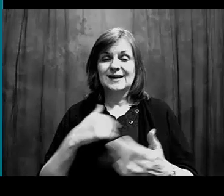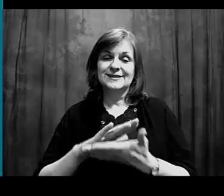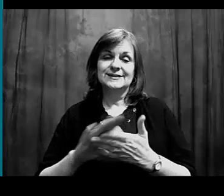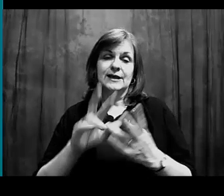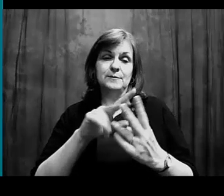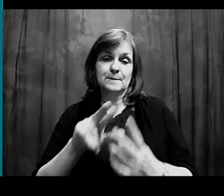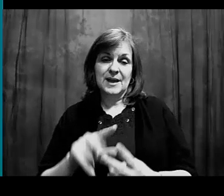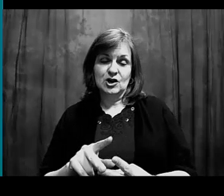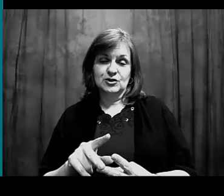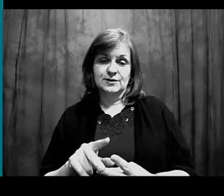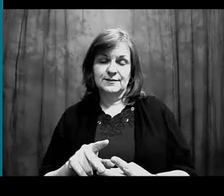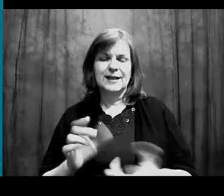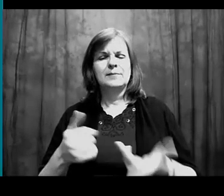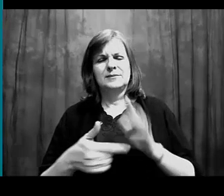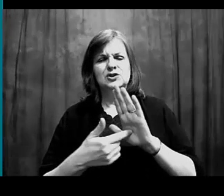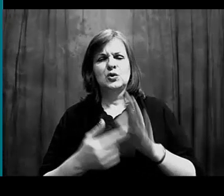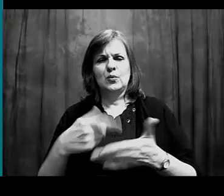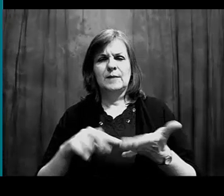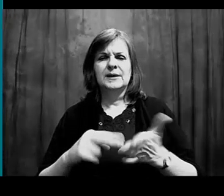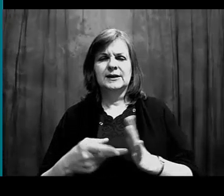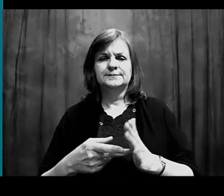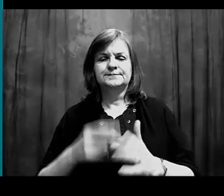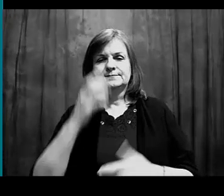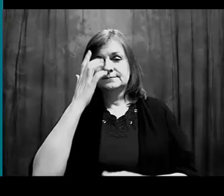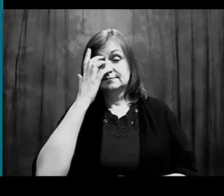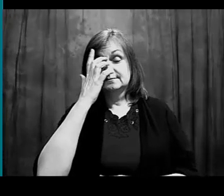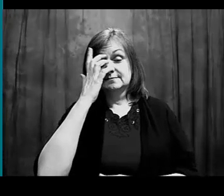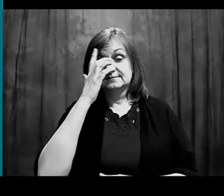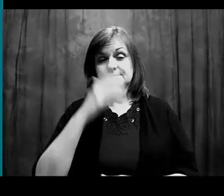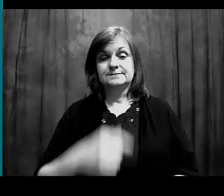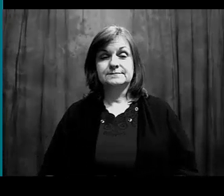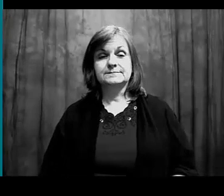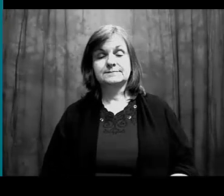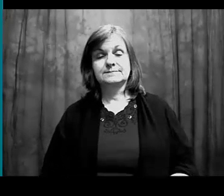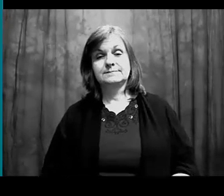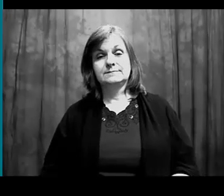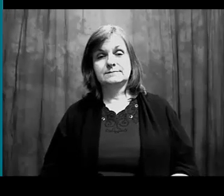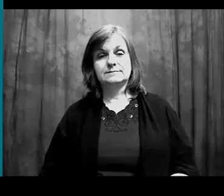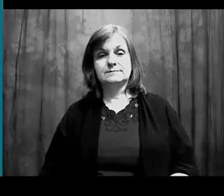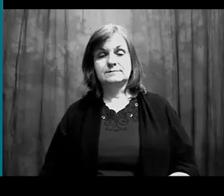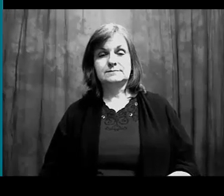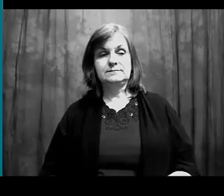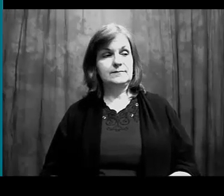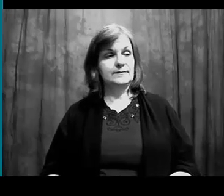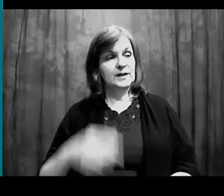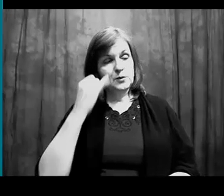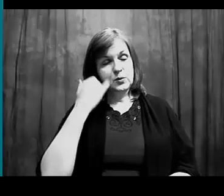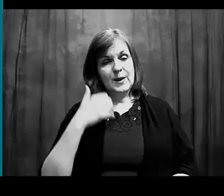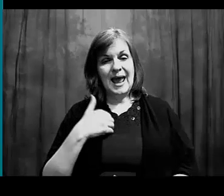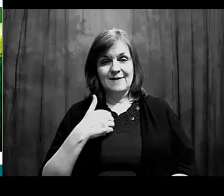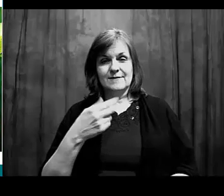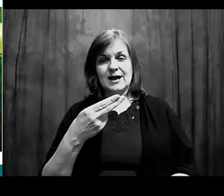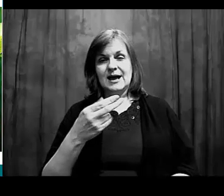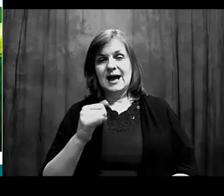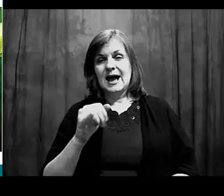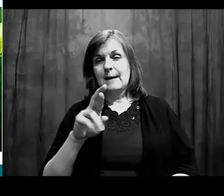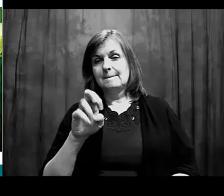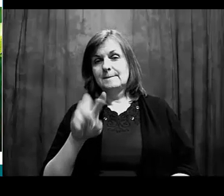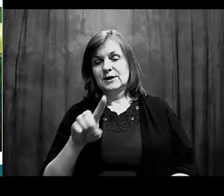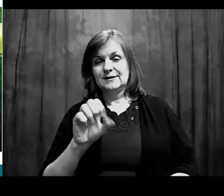as opposed to a hybrid that would actually be viable has a nice pairing of chromosomes -- let me show you what I mean